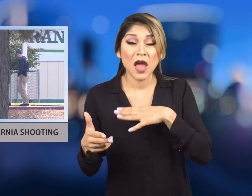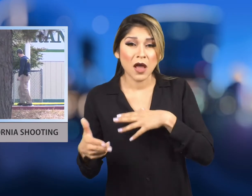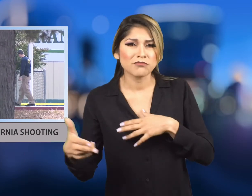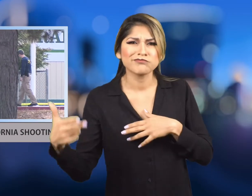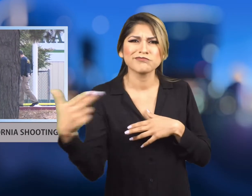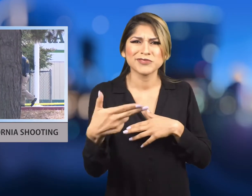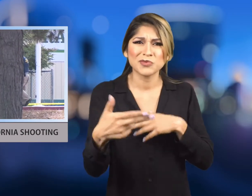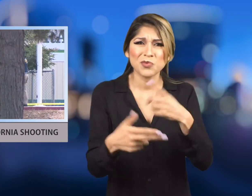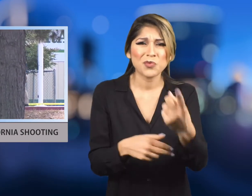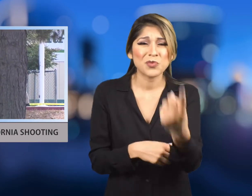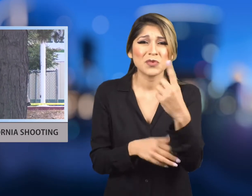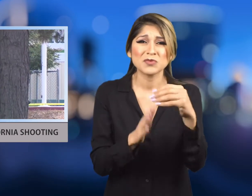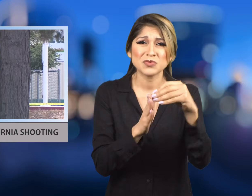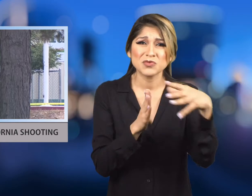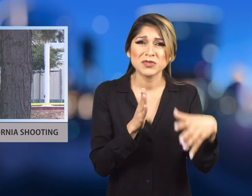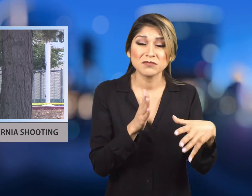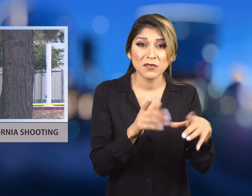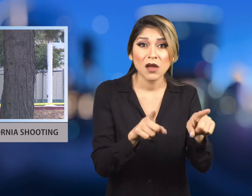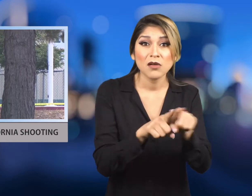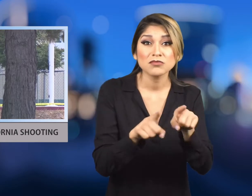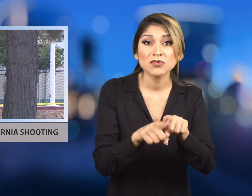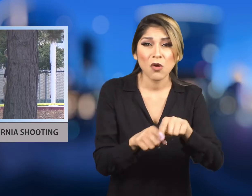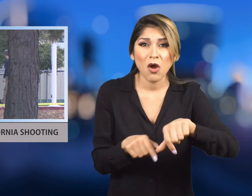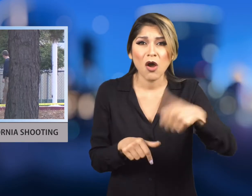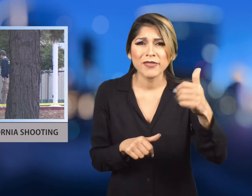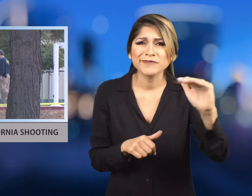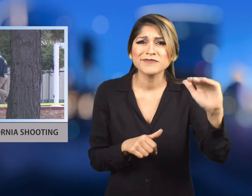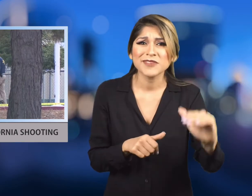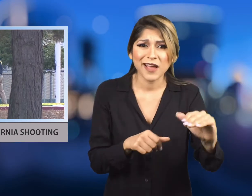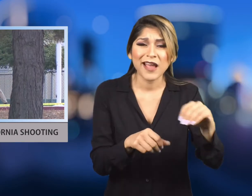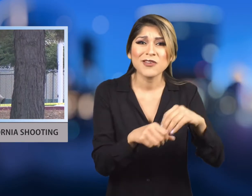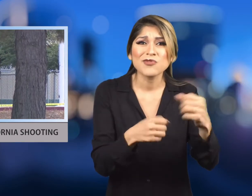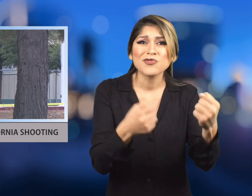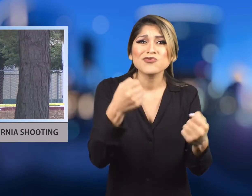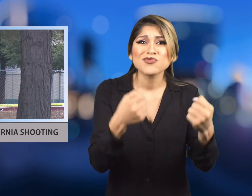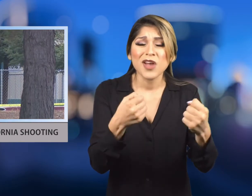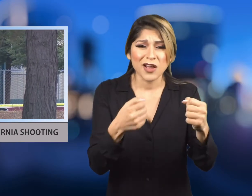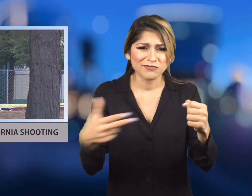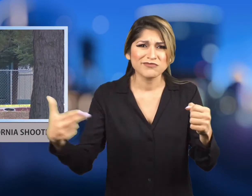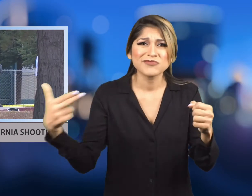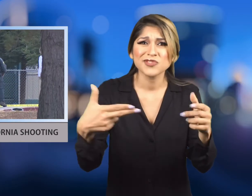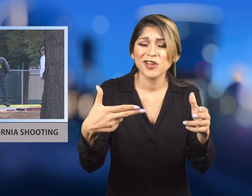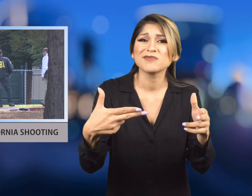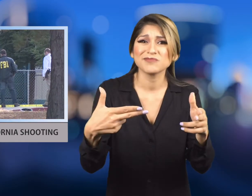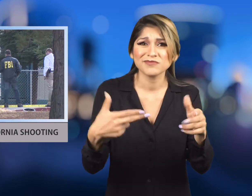was shot at the school and a child was shot in a car.